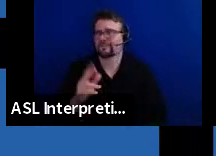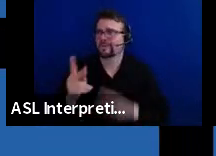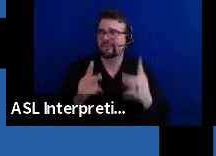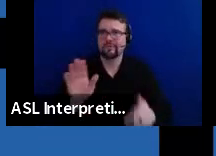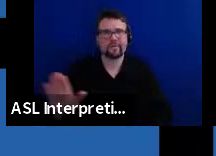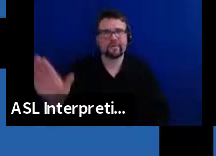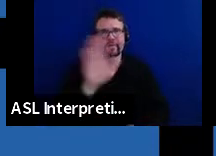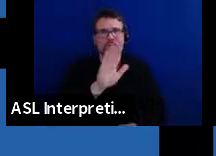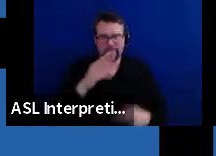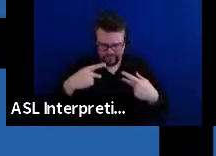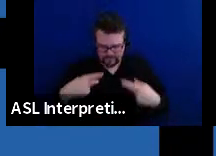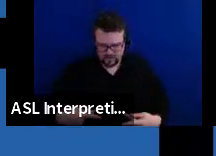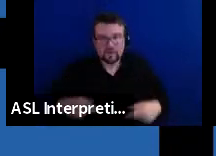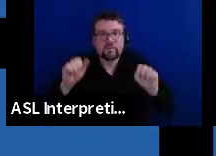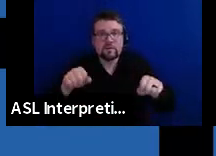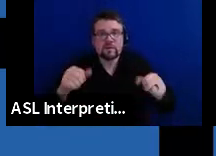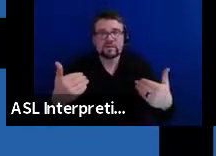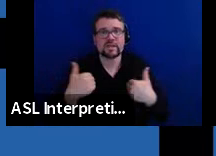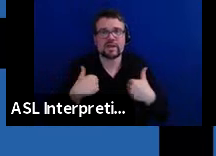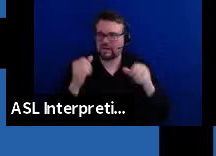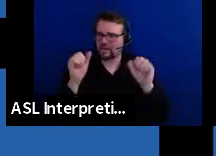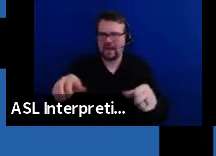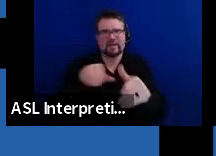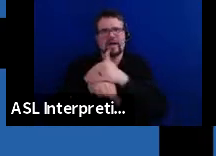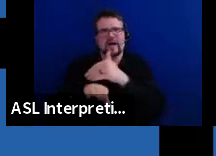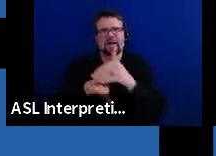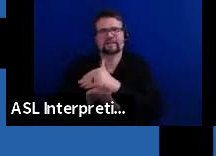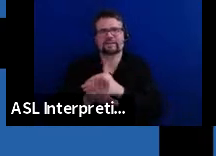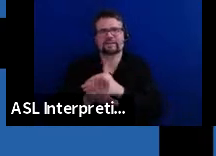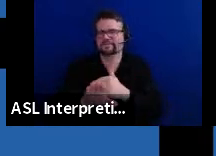ACCESS TO THE SPACES WHERE WE LIVE, WORK, LEARN, AND PLAY.